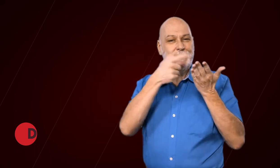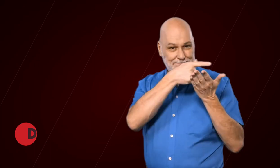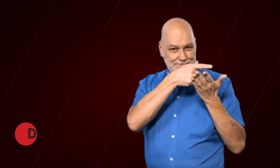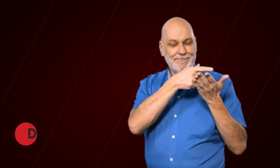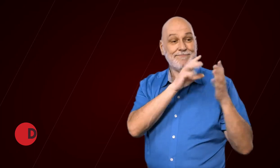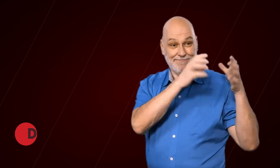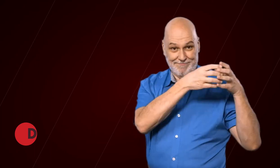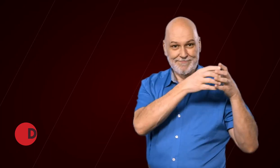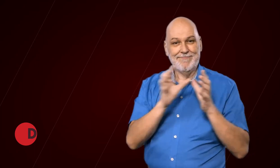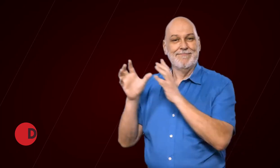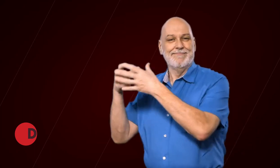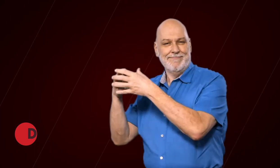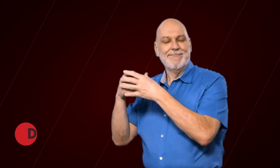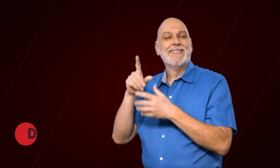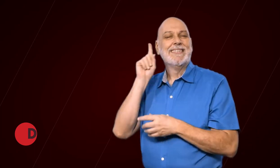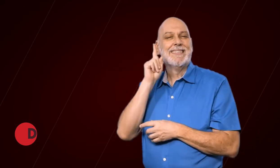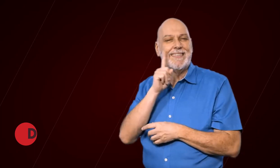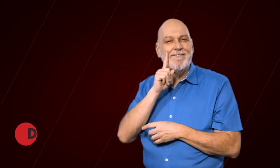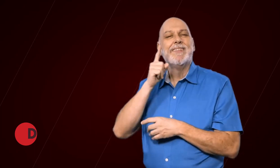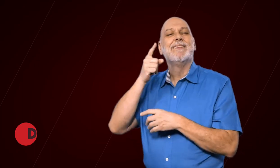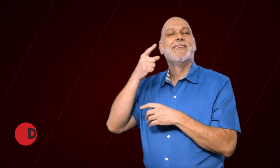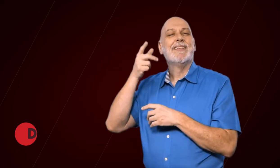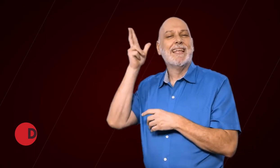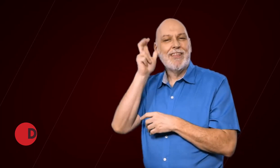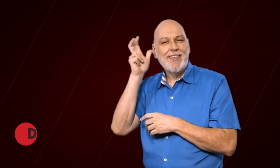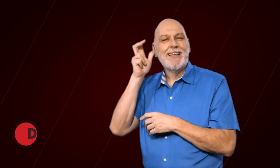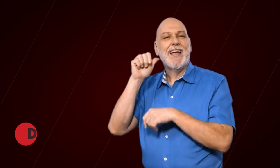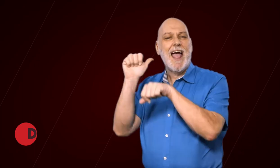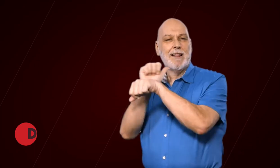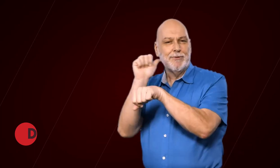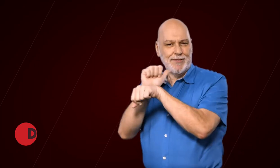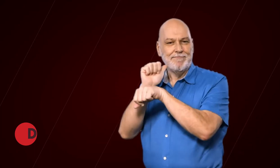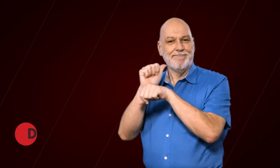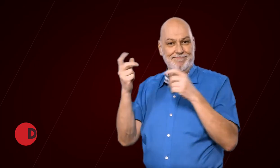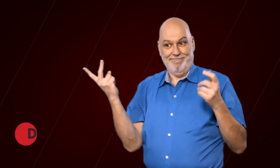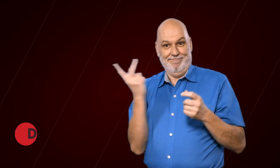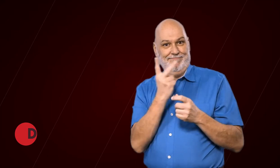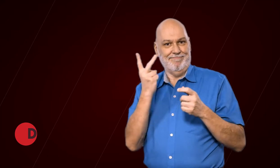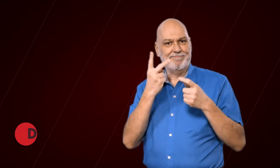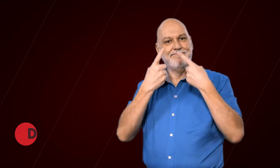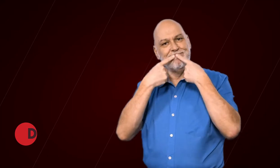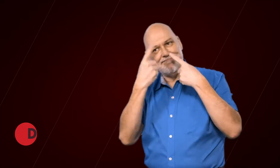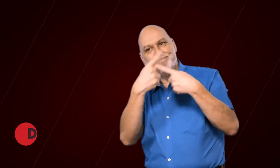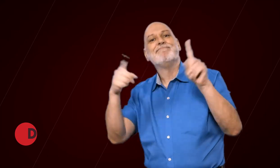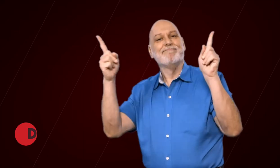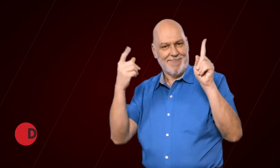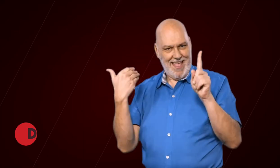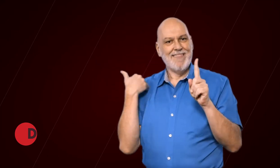Edmonton Police Service and Deaf and Hear Alberta